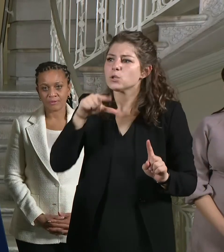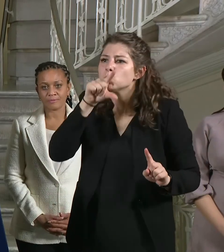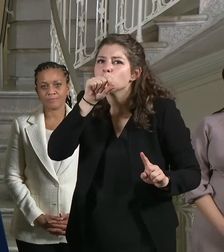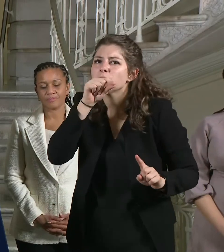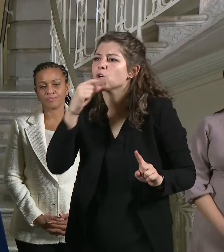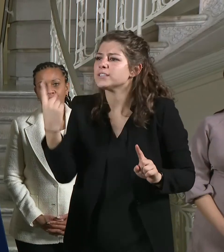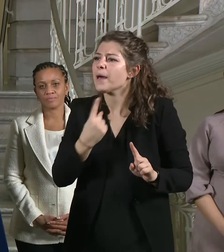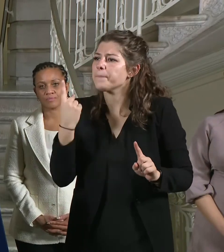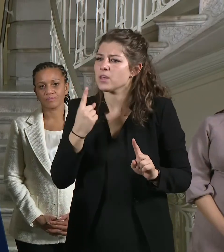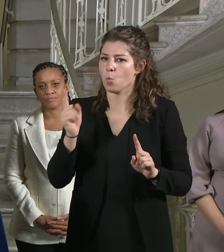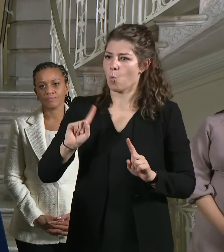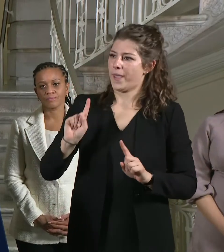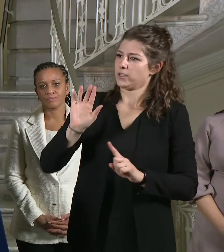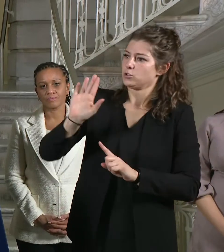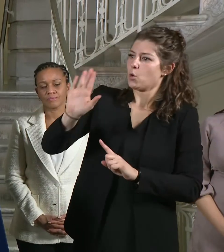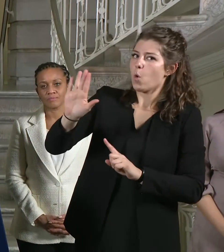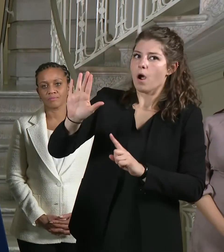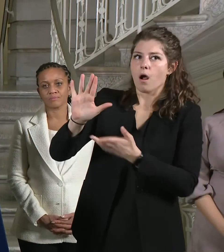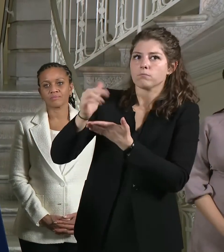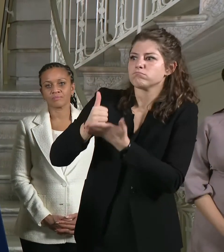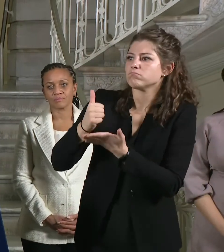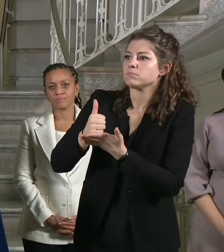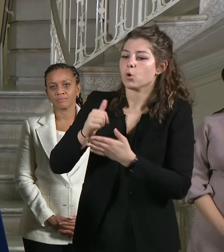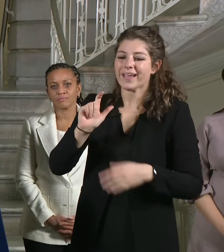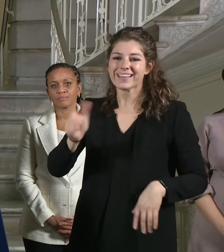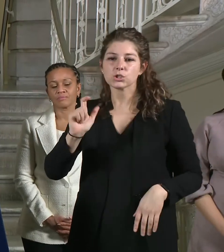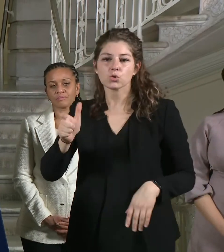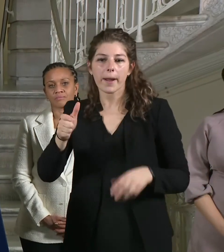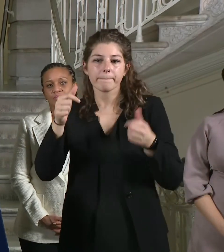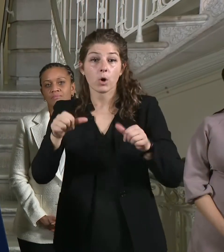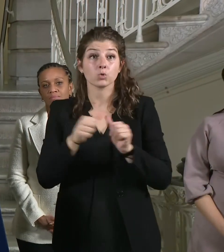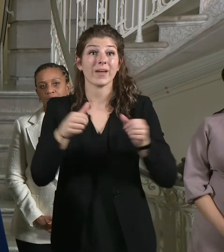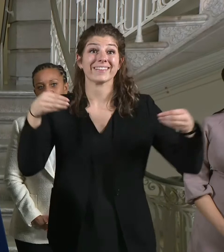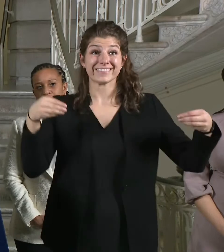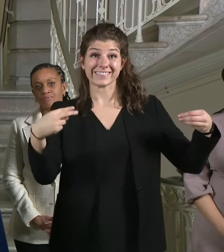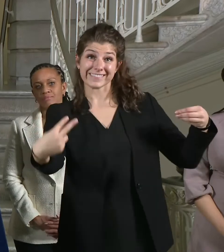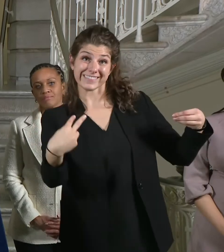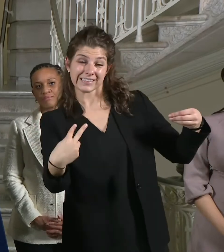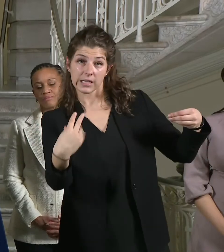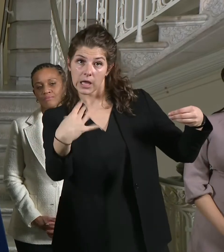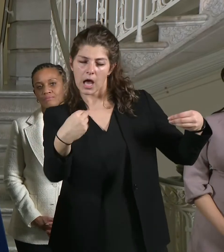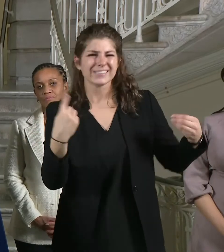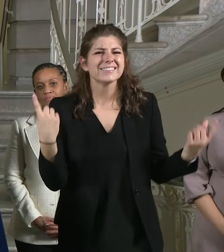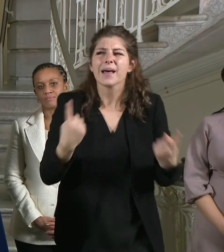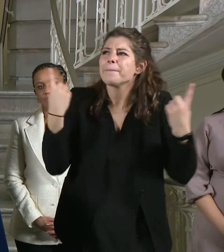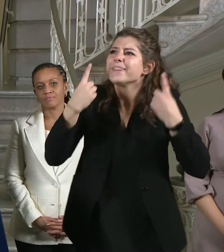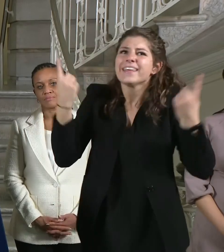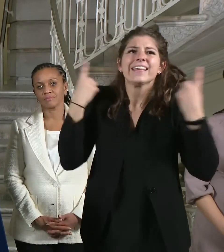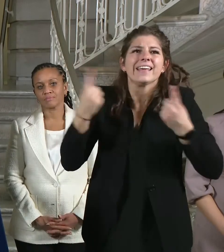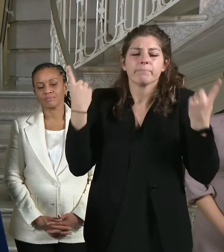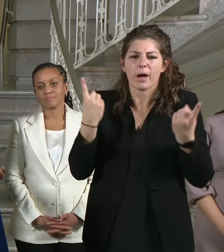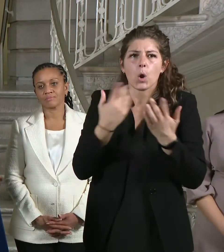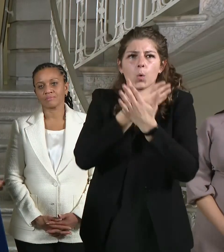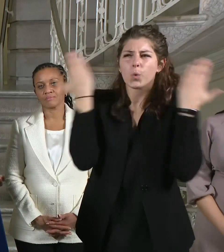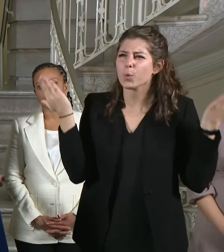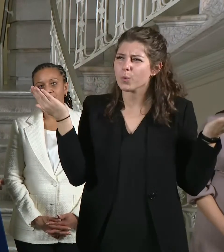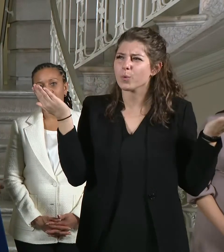HELP NEW YORK CITY OR SEND US A TWEET OR DO AN